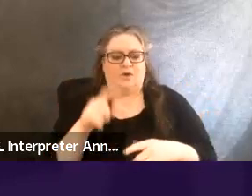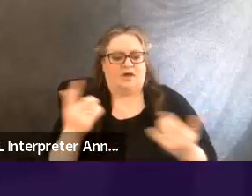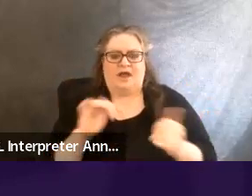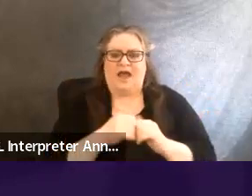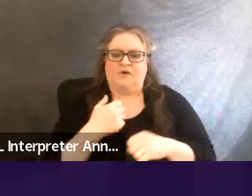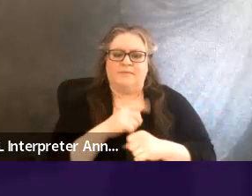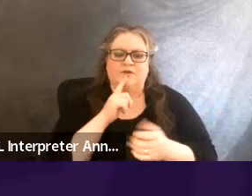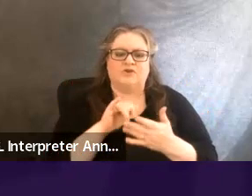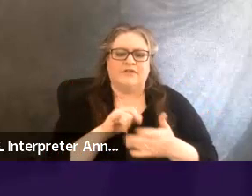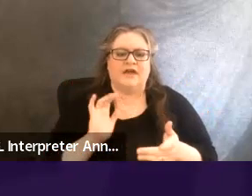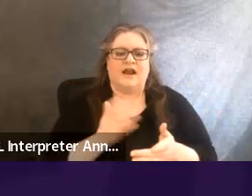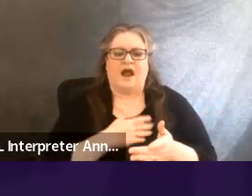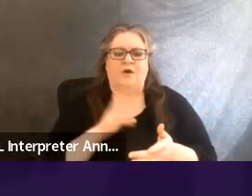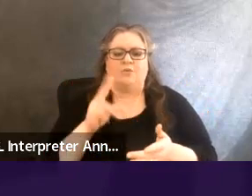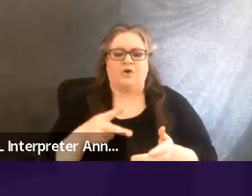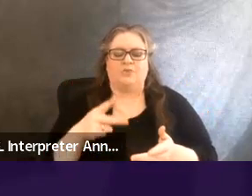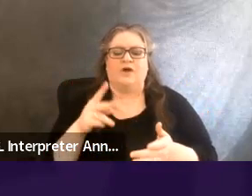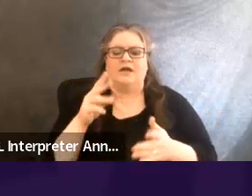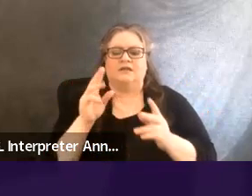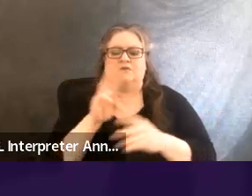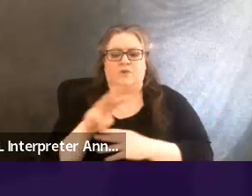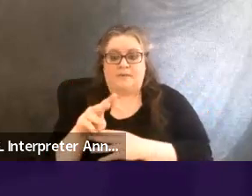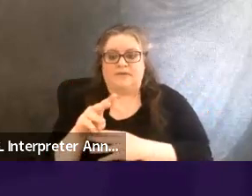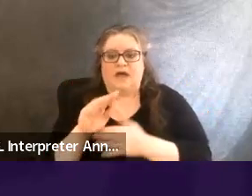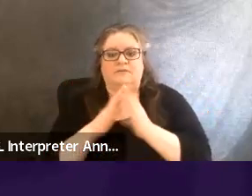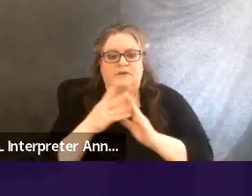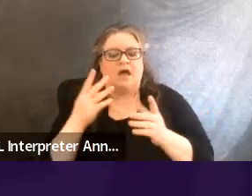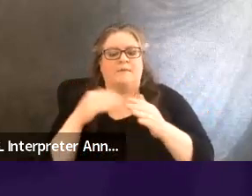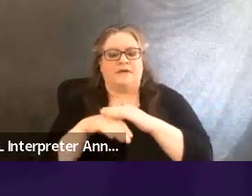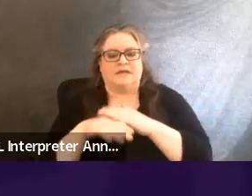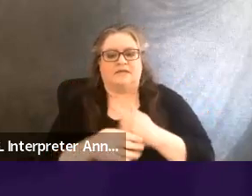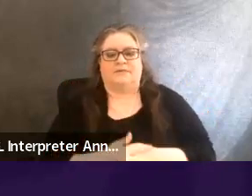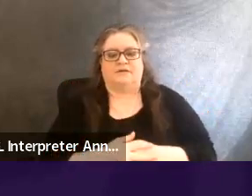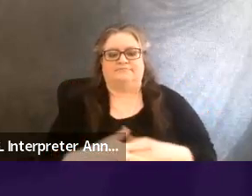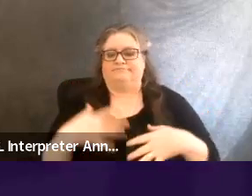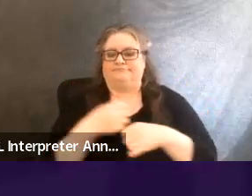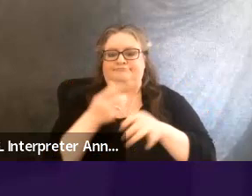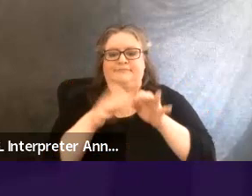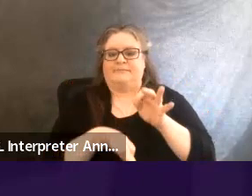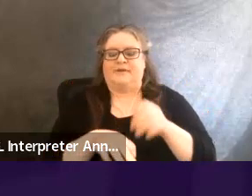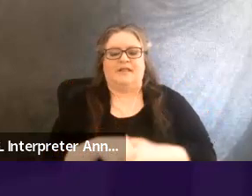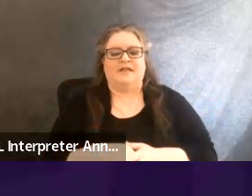that our WordPress websites are accessible? But to put it simply, WordPress accessibility